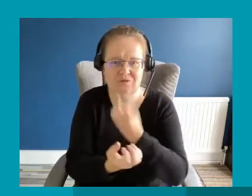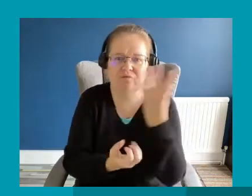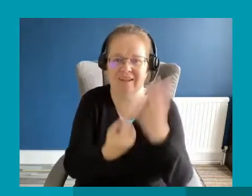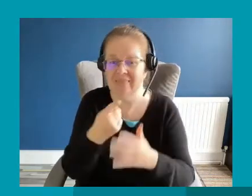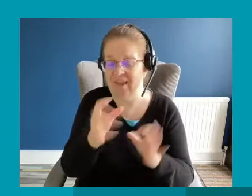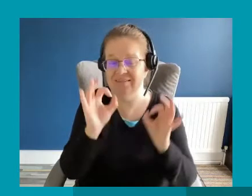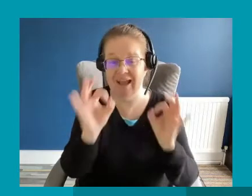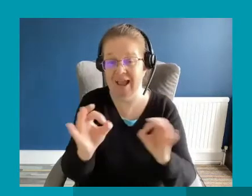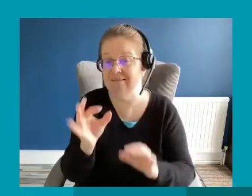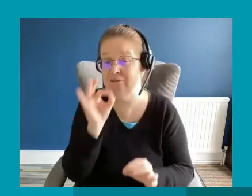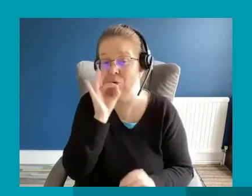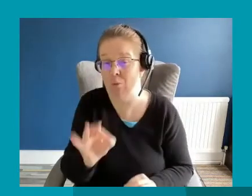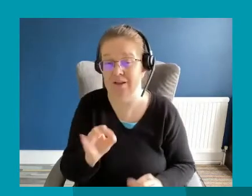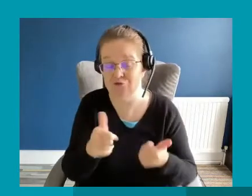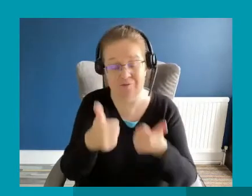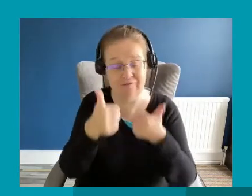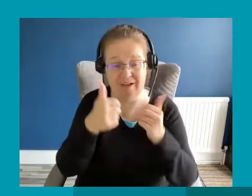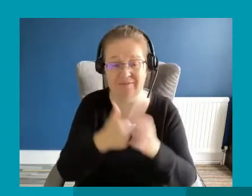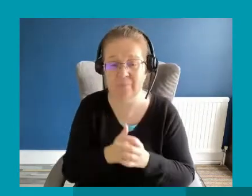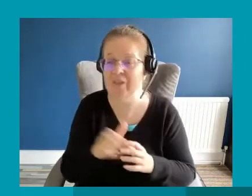let's go to the next slide.